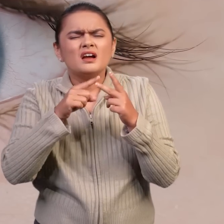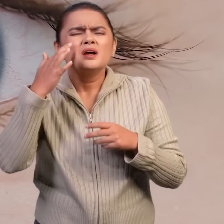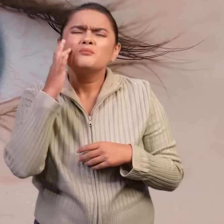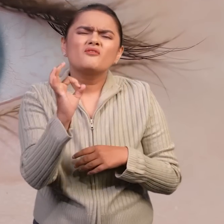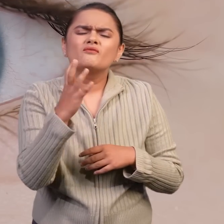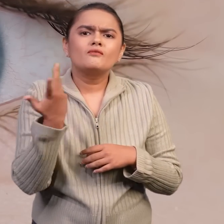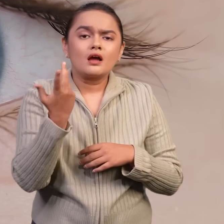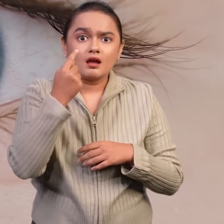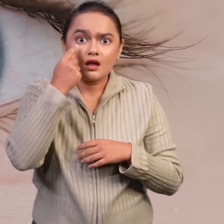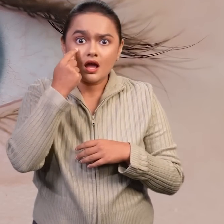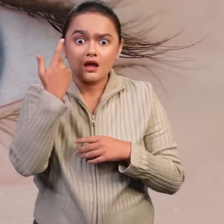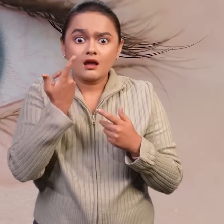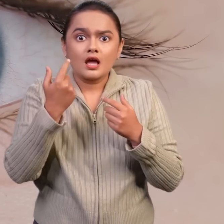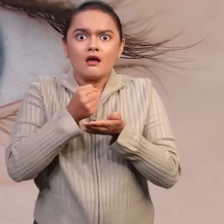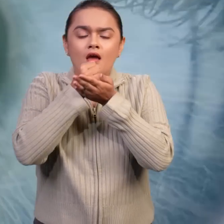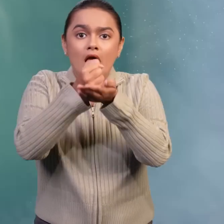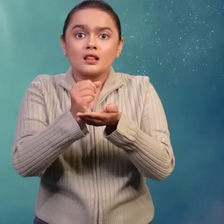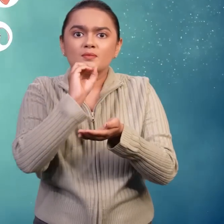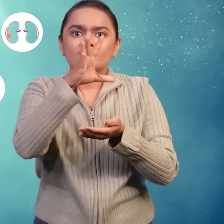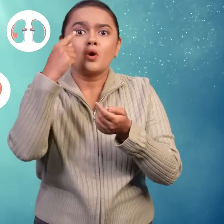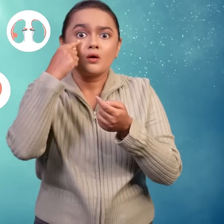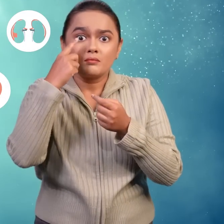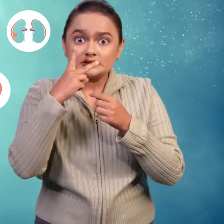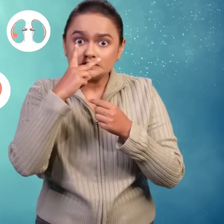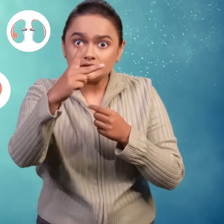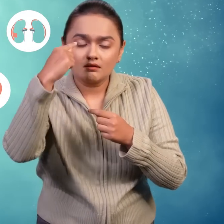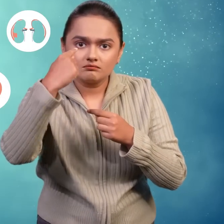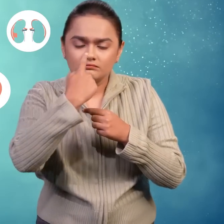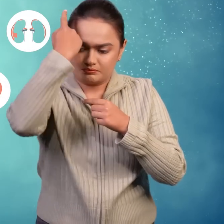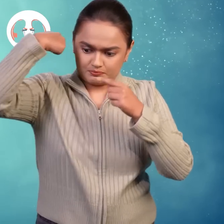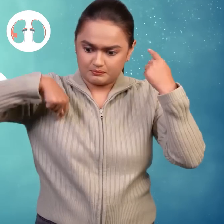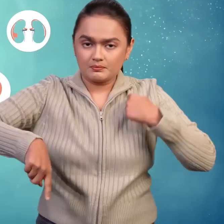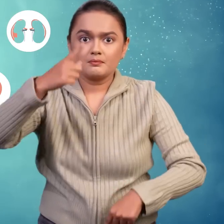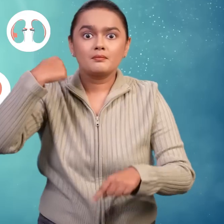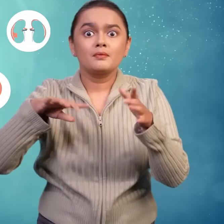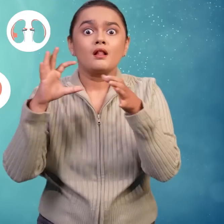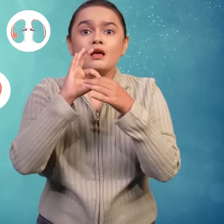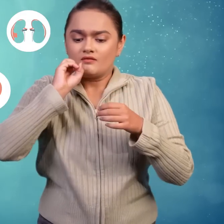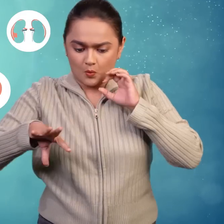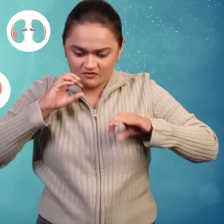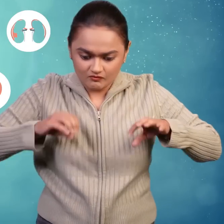that the eye actually provides a window to the body. So the eye is the only place in the body